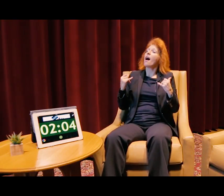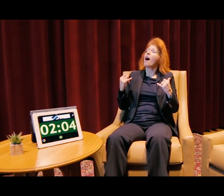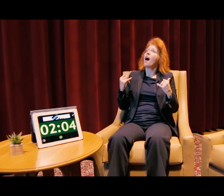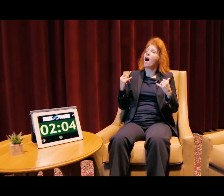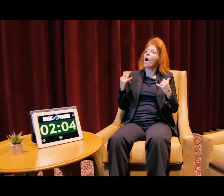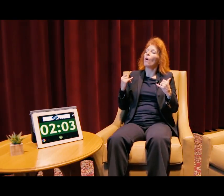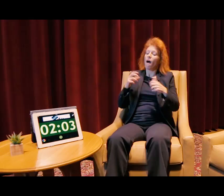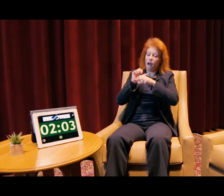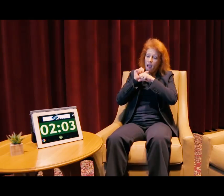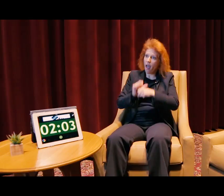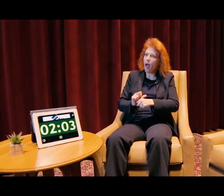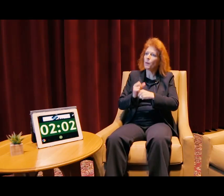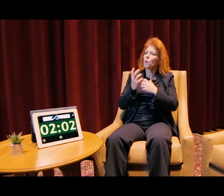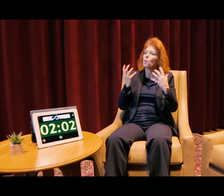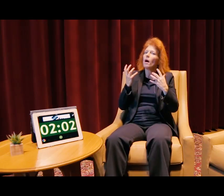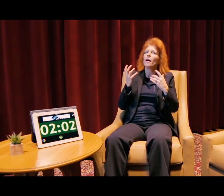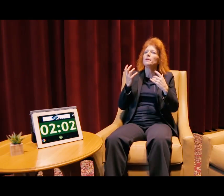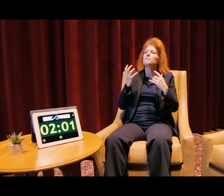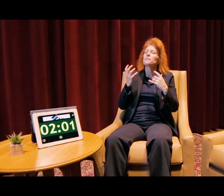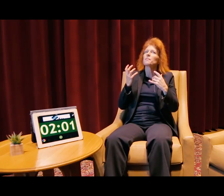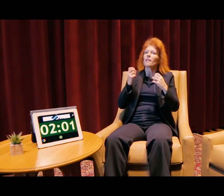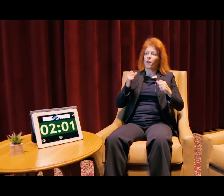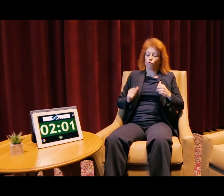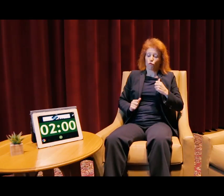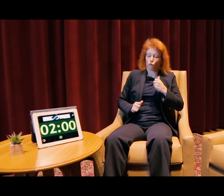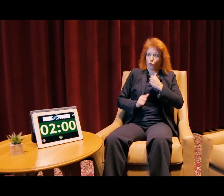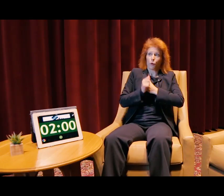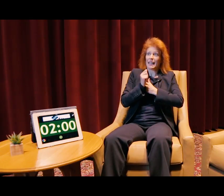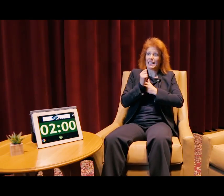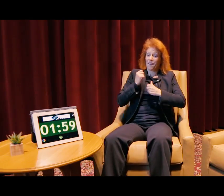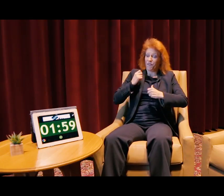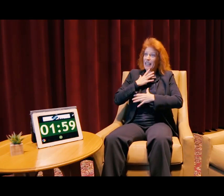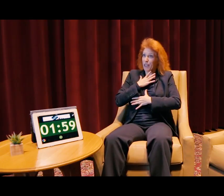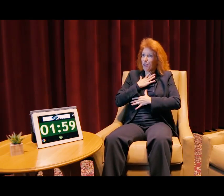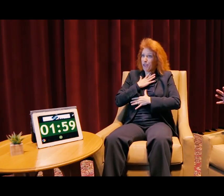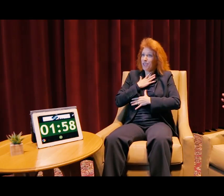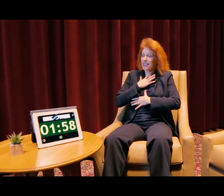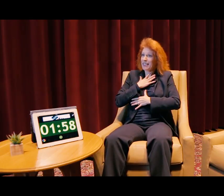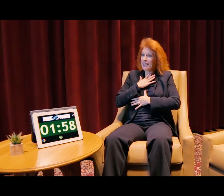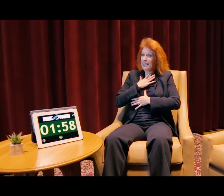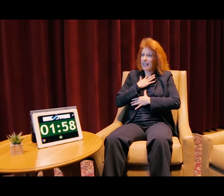make it a habit to try to marry those risks, fears that I have with risks that I can take